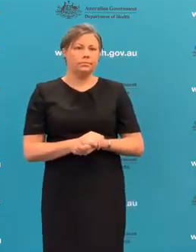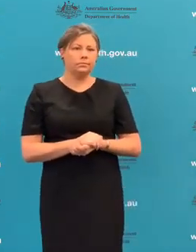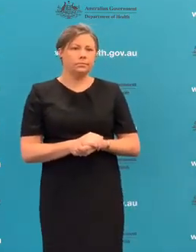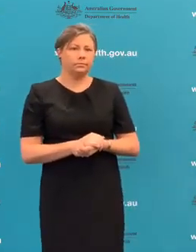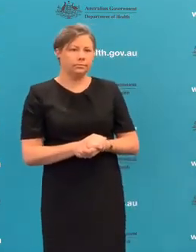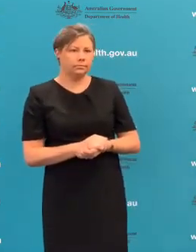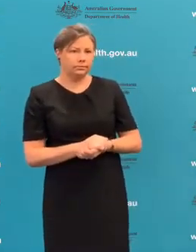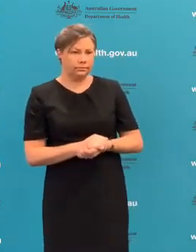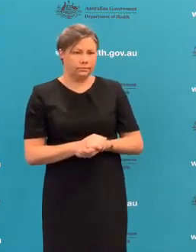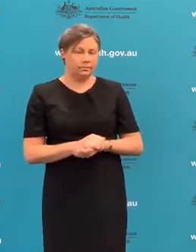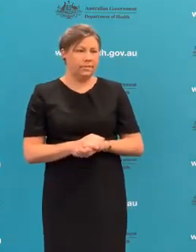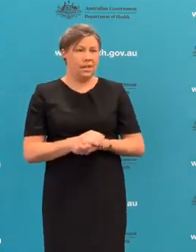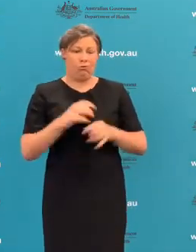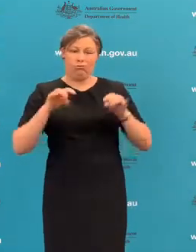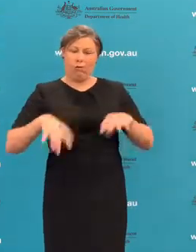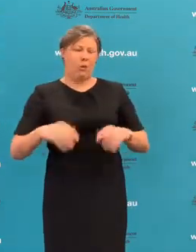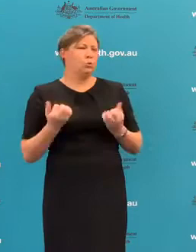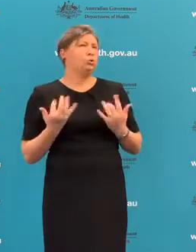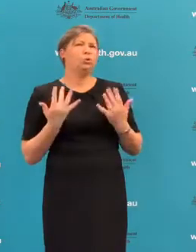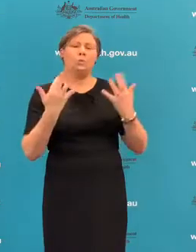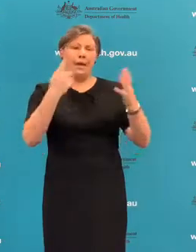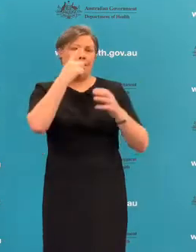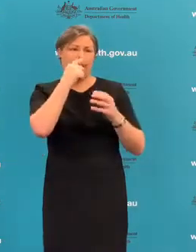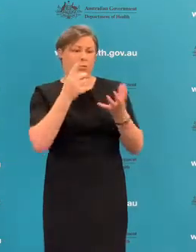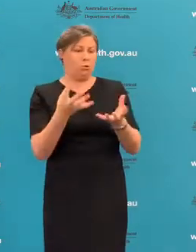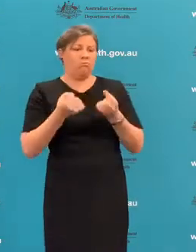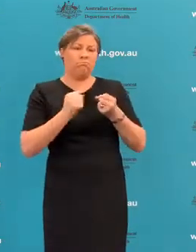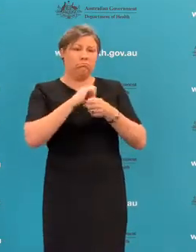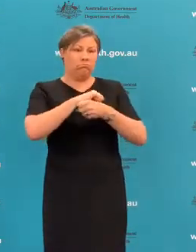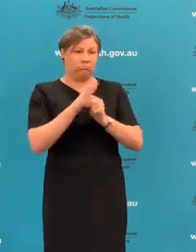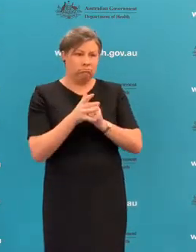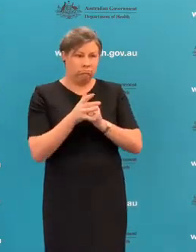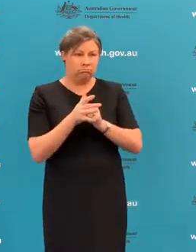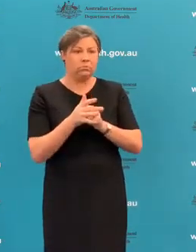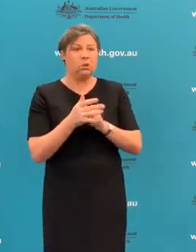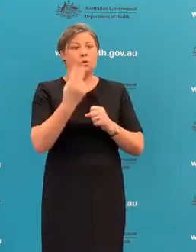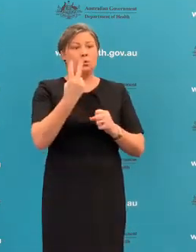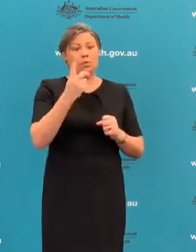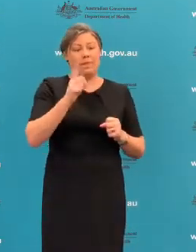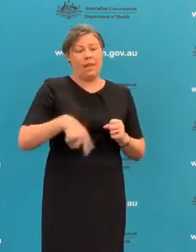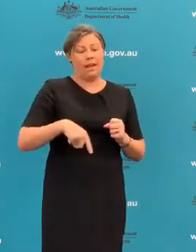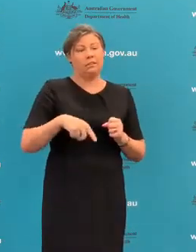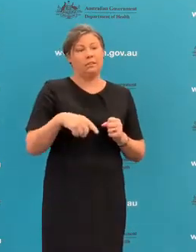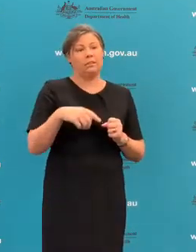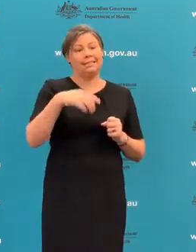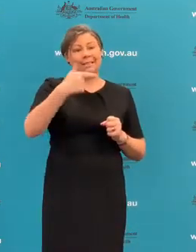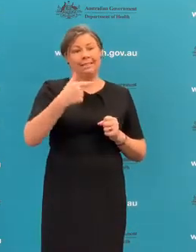Australia. There have been 2,076 people diagnosed over the past seven